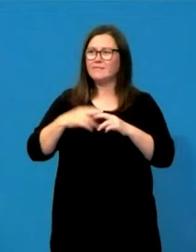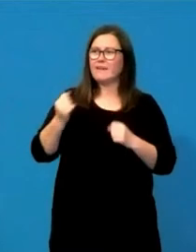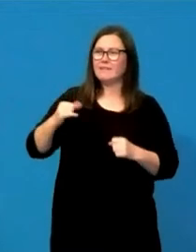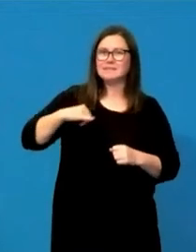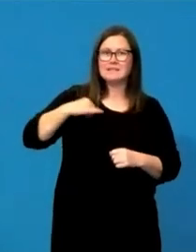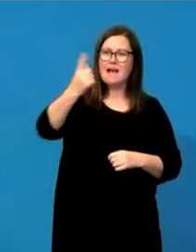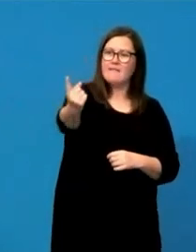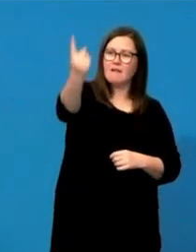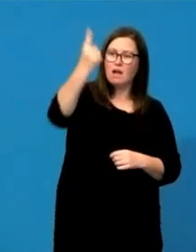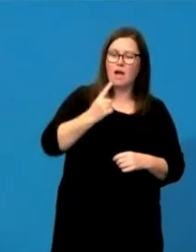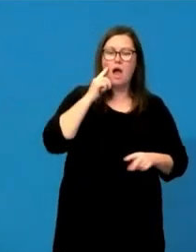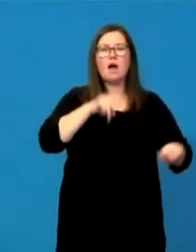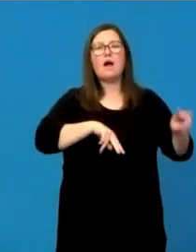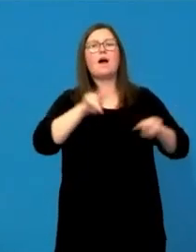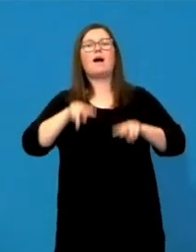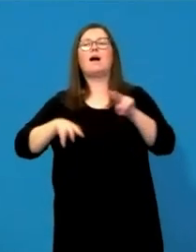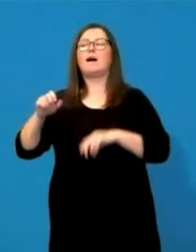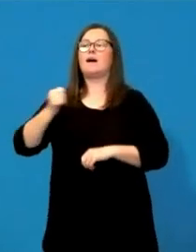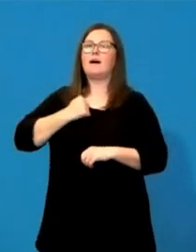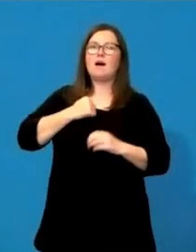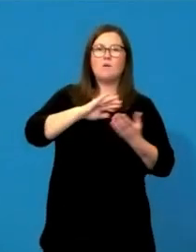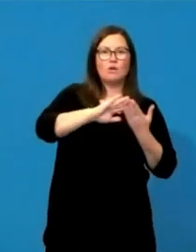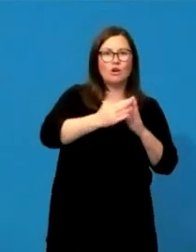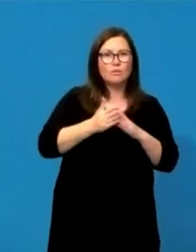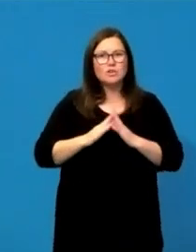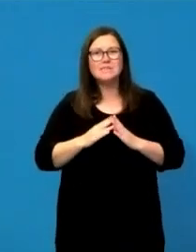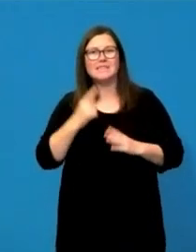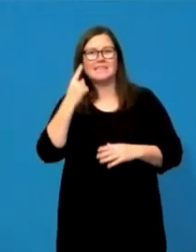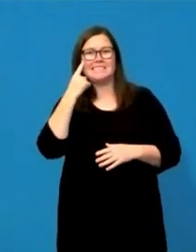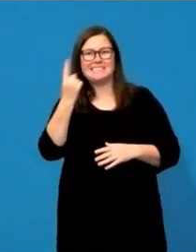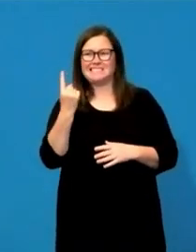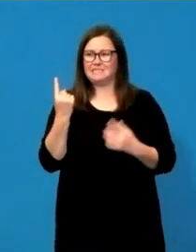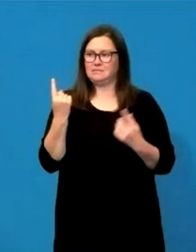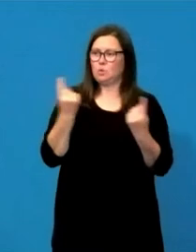like go out and see the networks in the community, you know, what is there first.